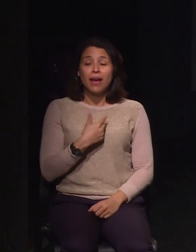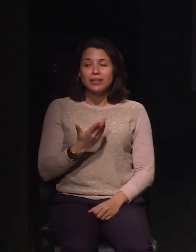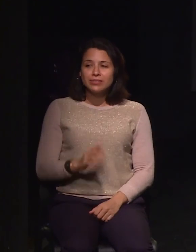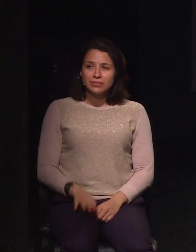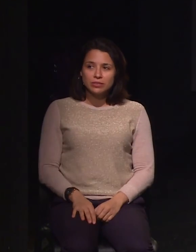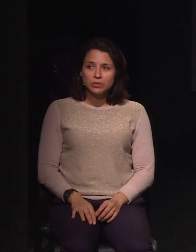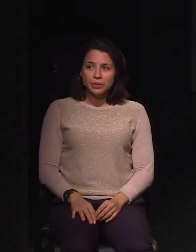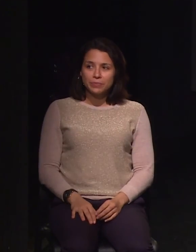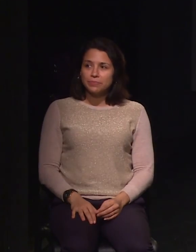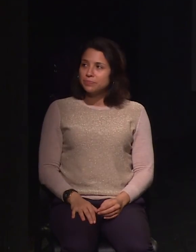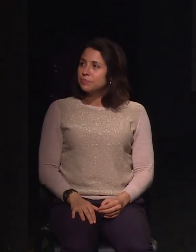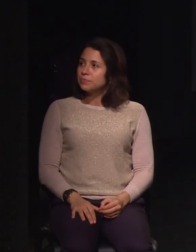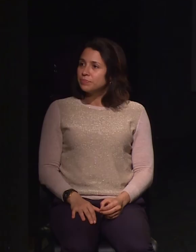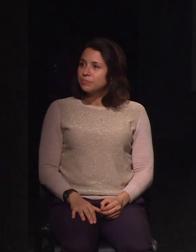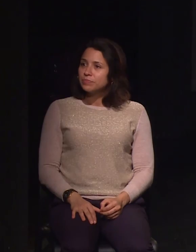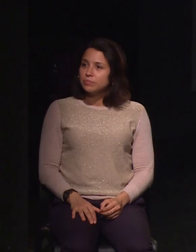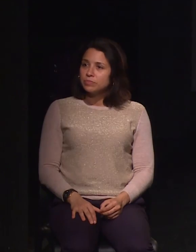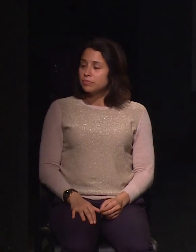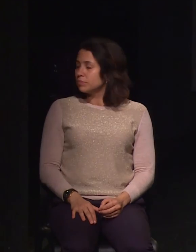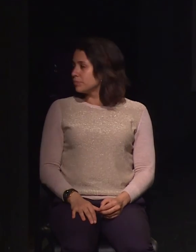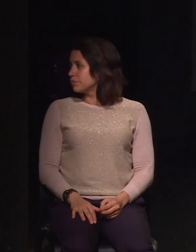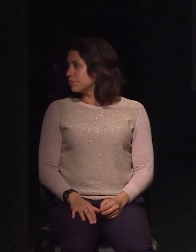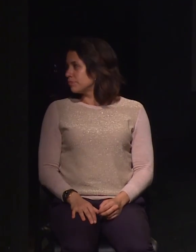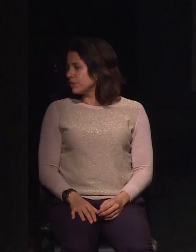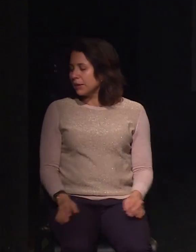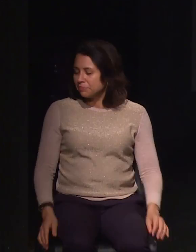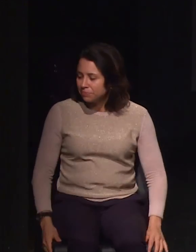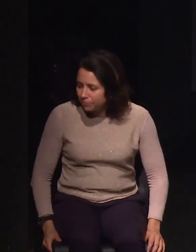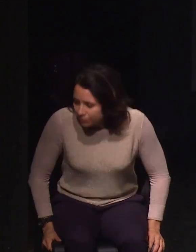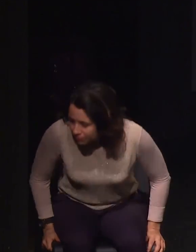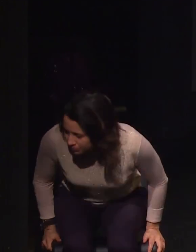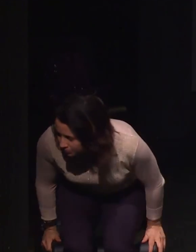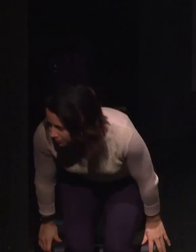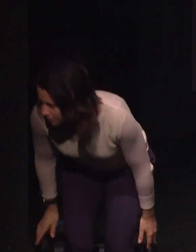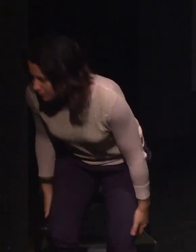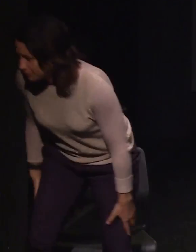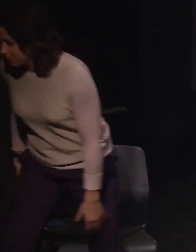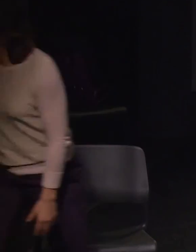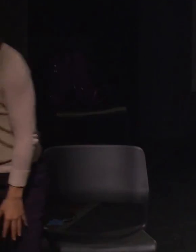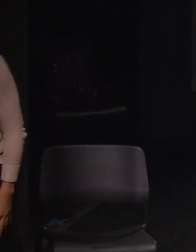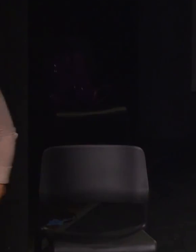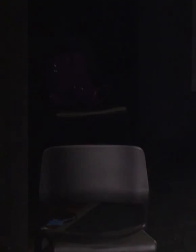Joan, what was that? How do you nurture entrepreneurship? Afa: Teach them early